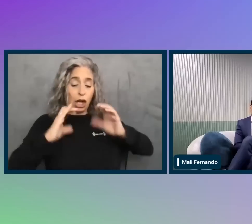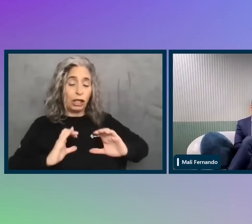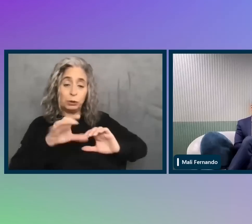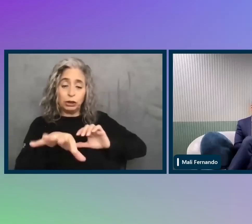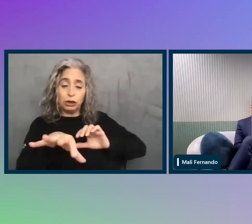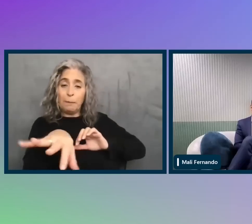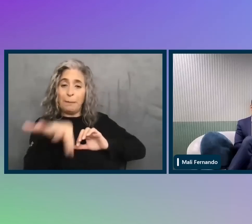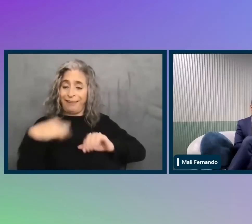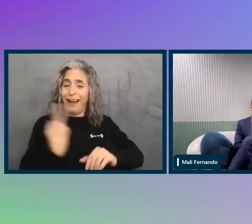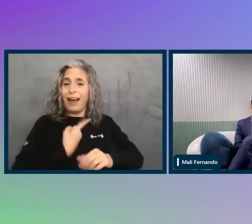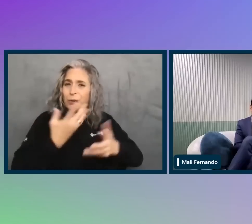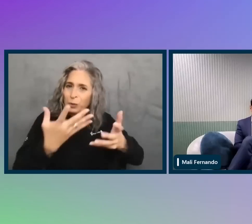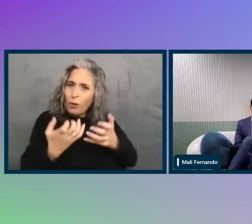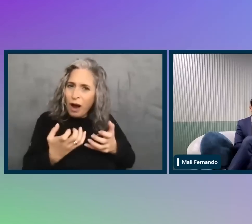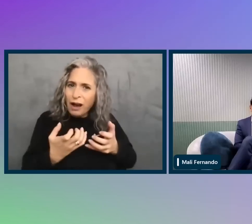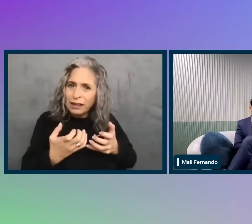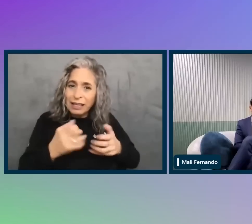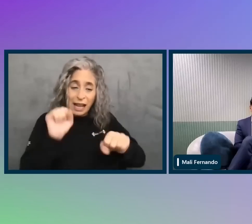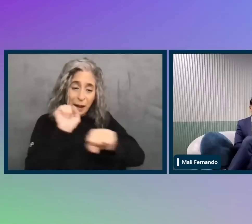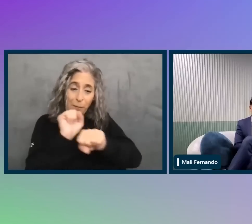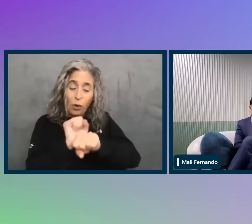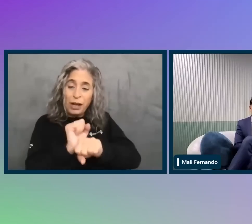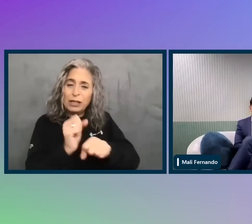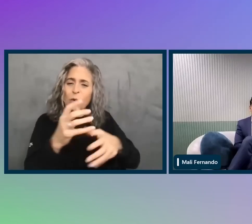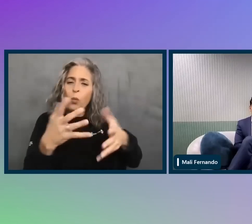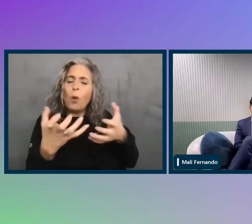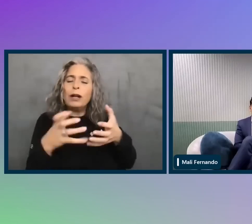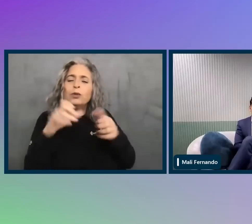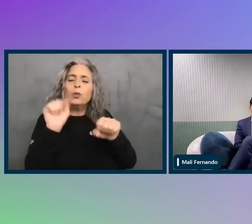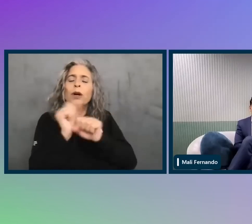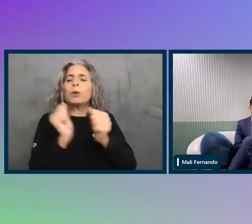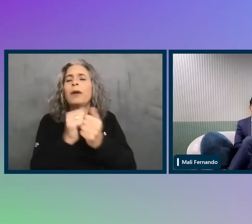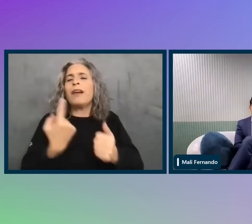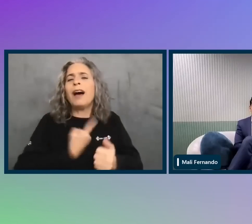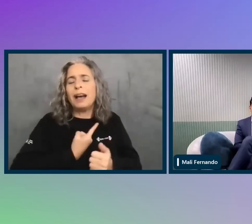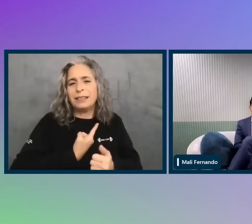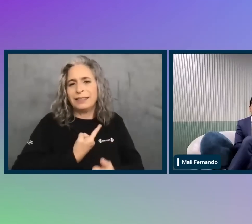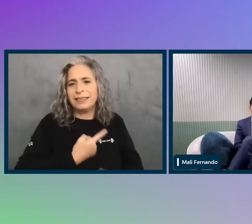and employees choose to work for us. [Ryan] Fantastic.